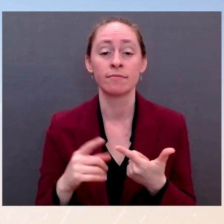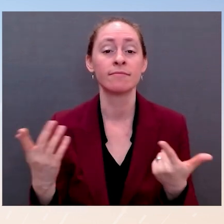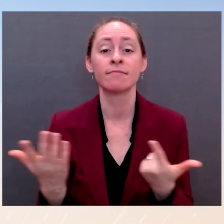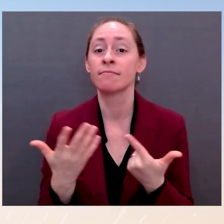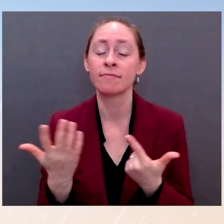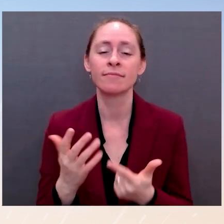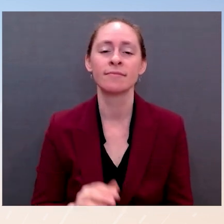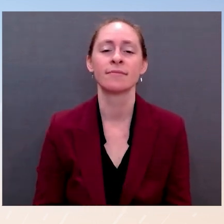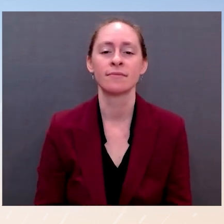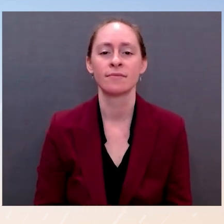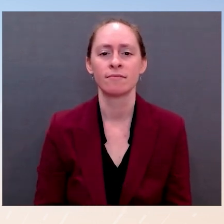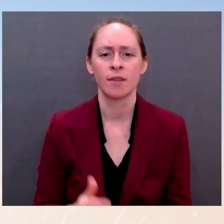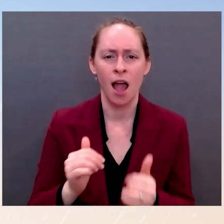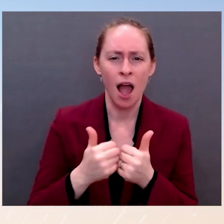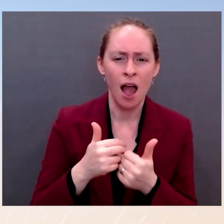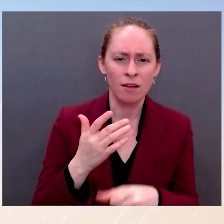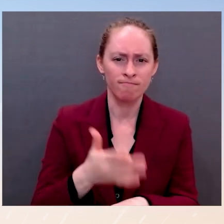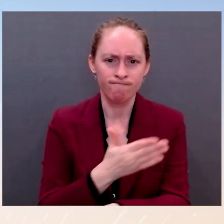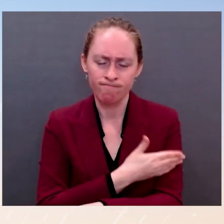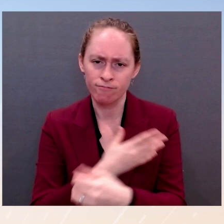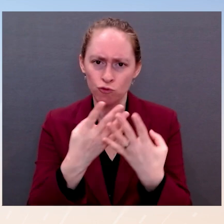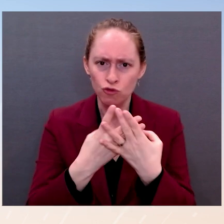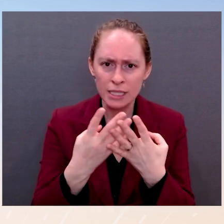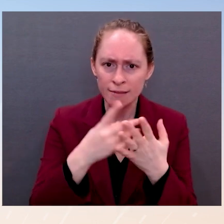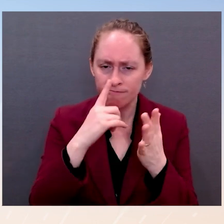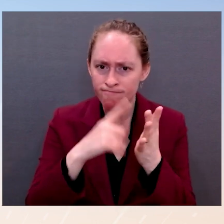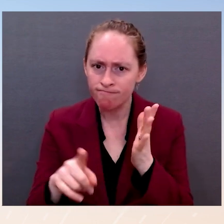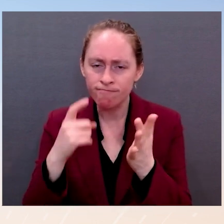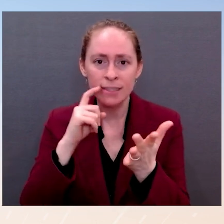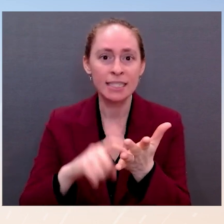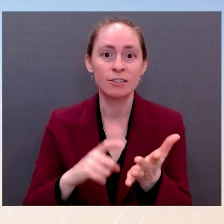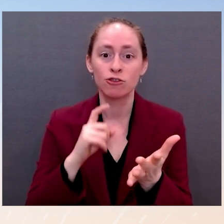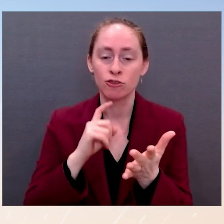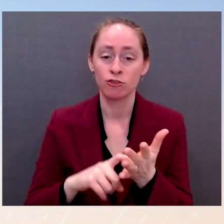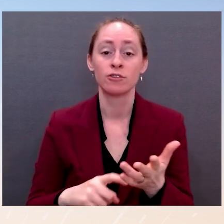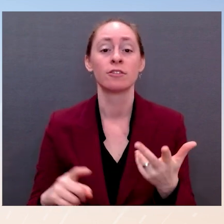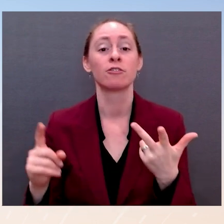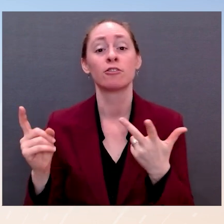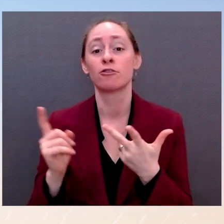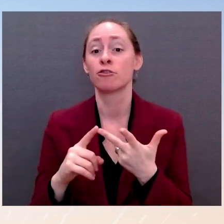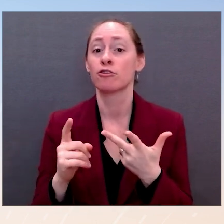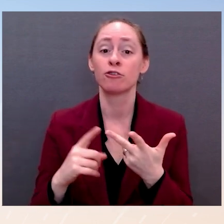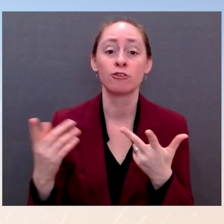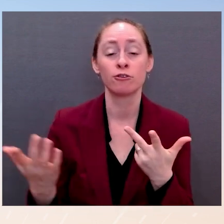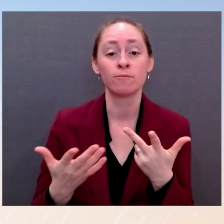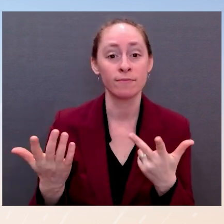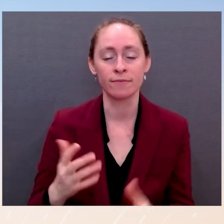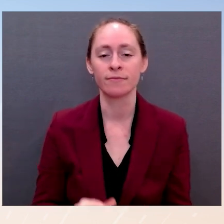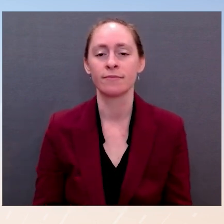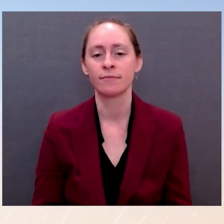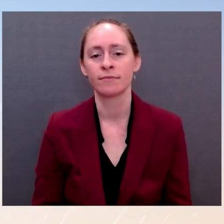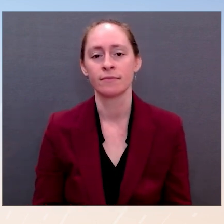on screening section and forming a cancer cabinet to bring together departments and agencies across government